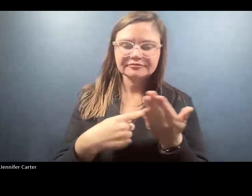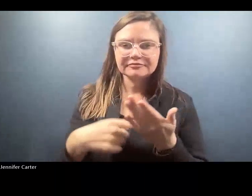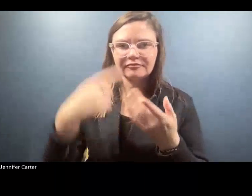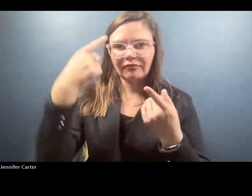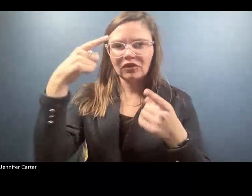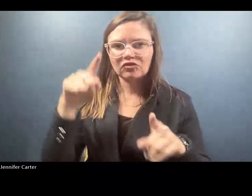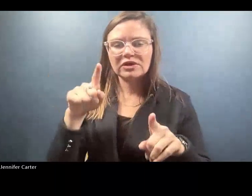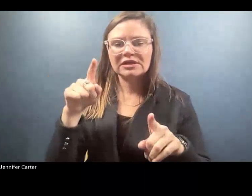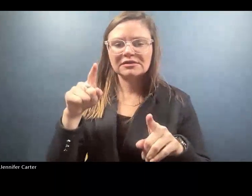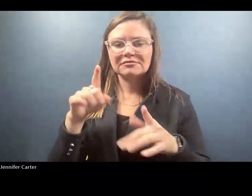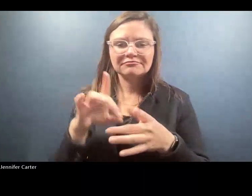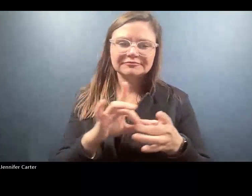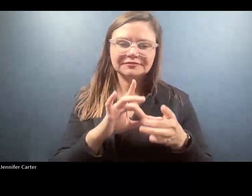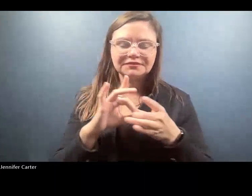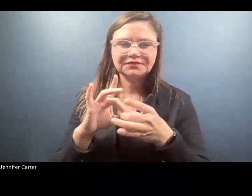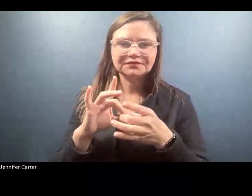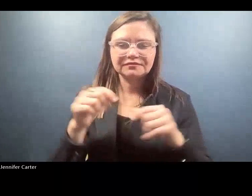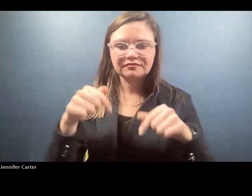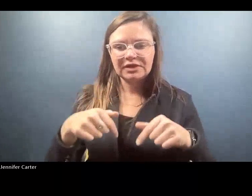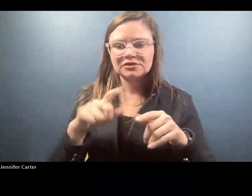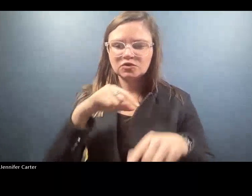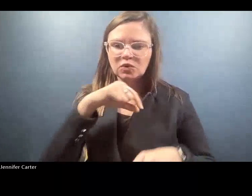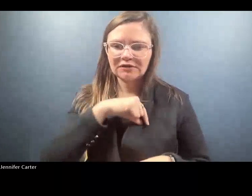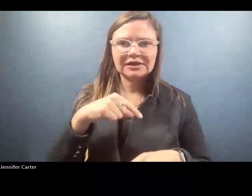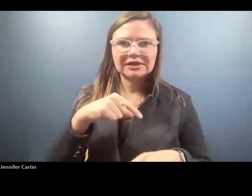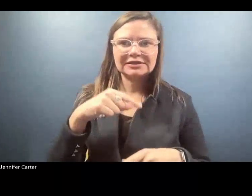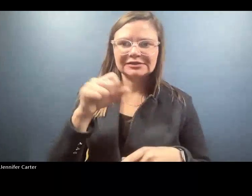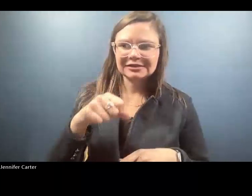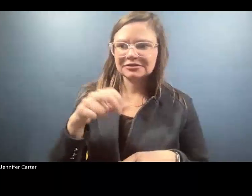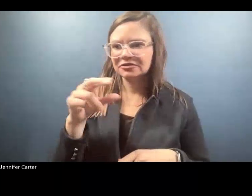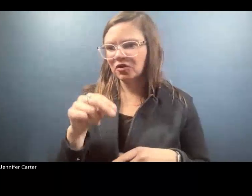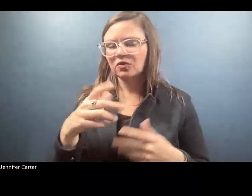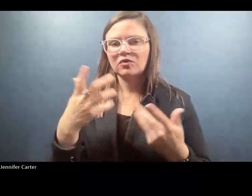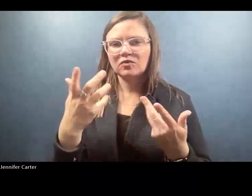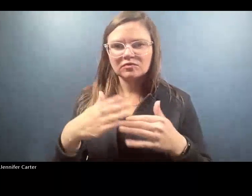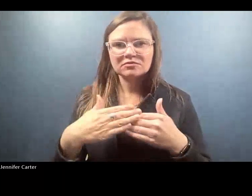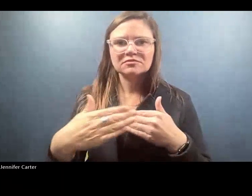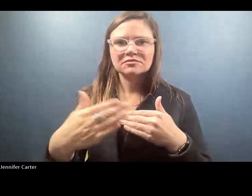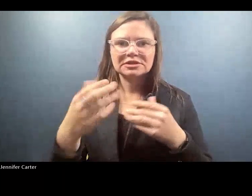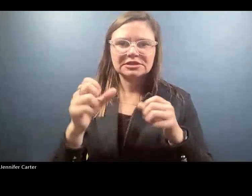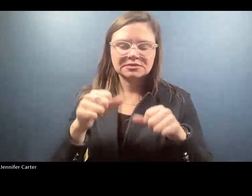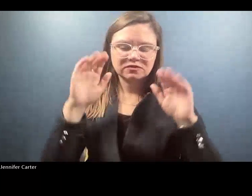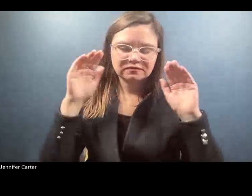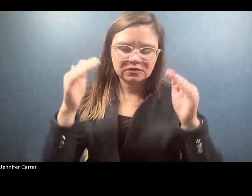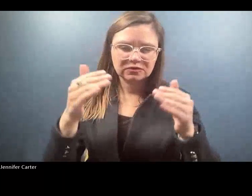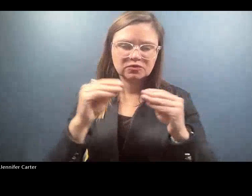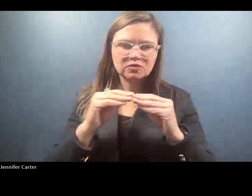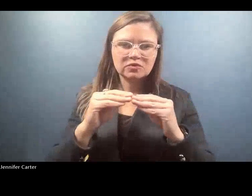you know, does this qualify or does it not? And after we did that, we were able to kind of focus more with